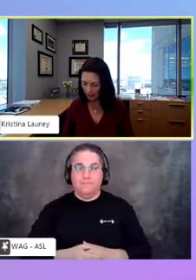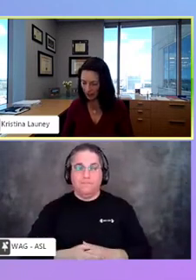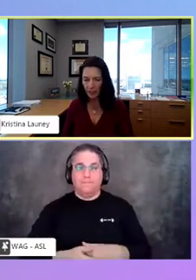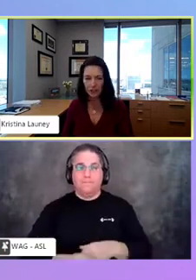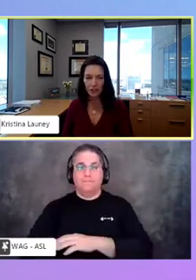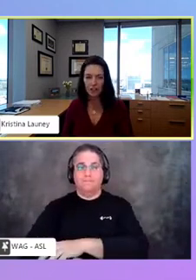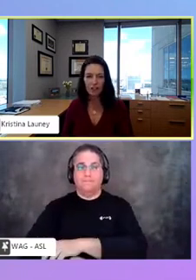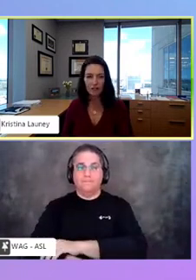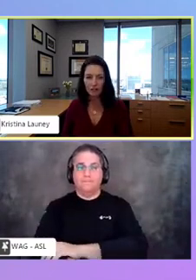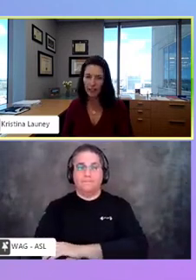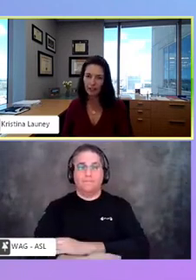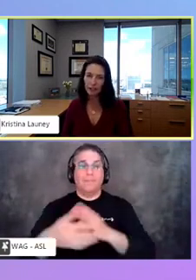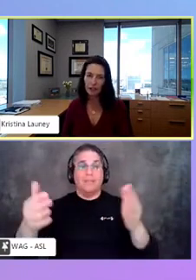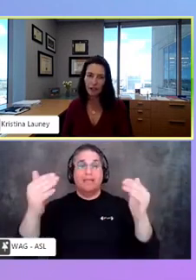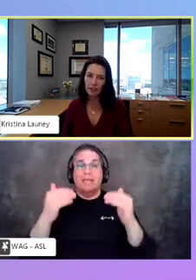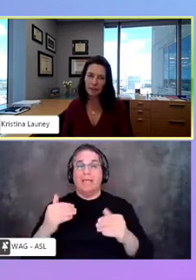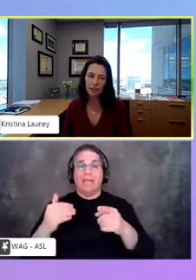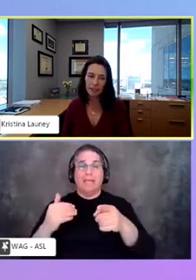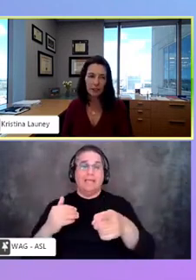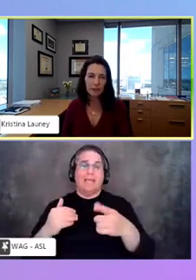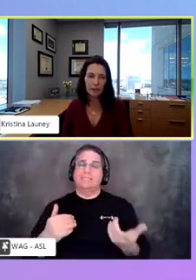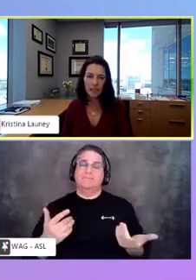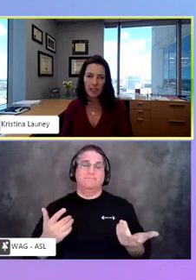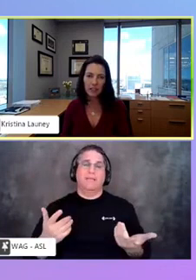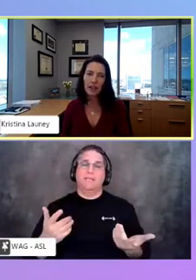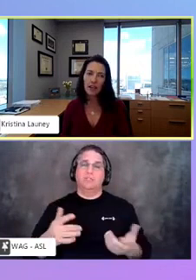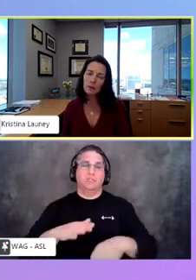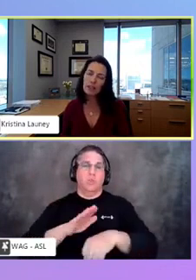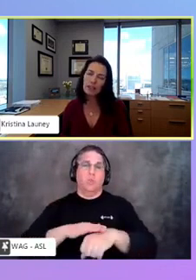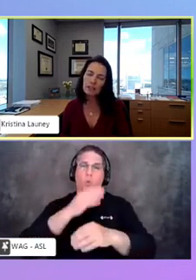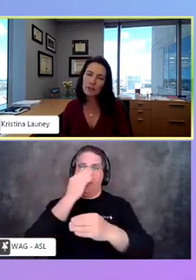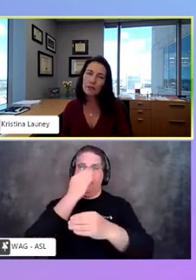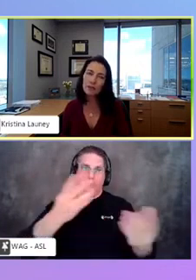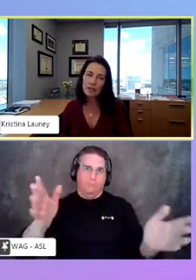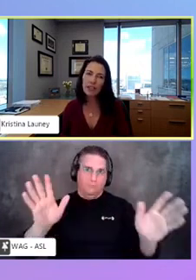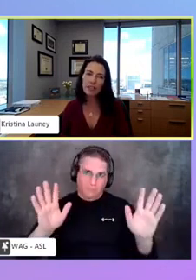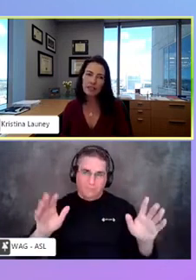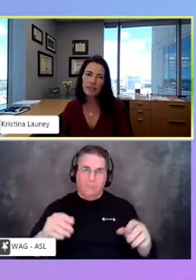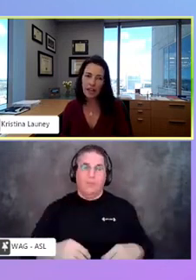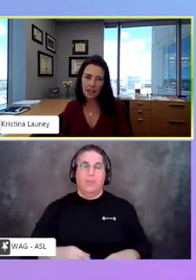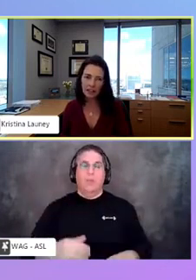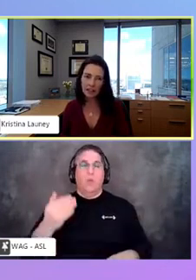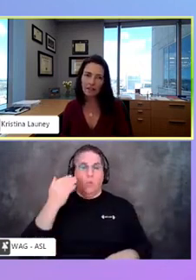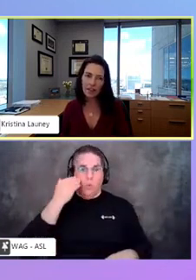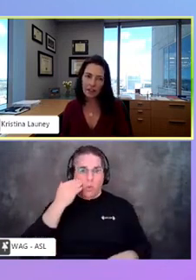there's no injury. That's the new nuances on that that will come up as well. The next